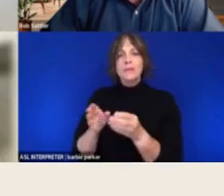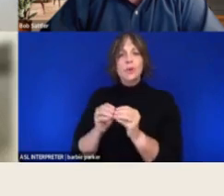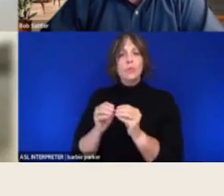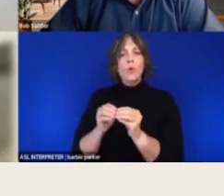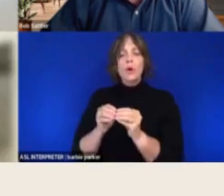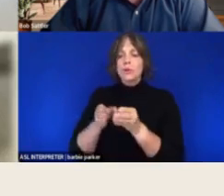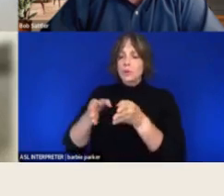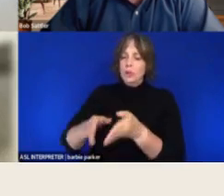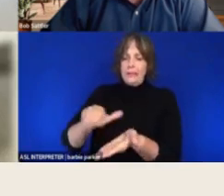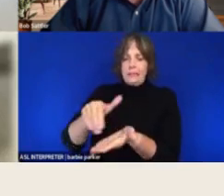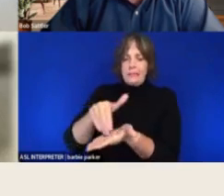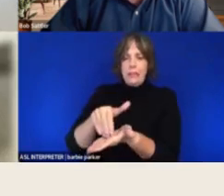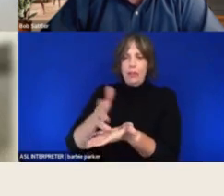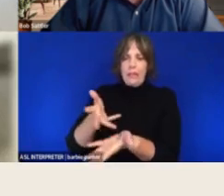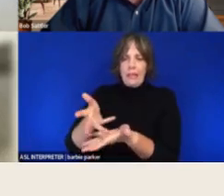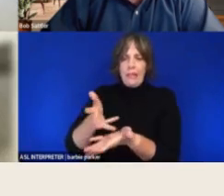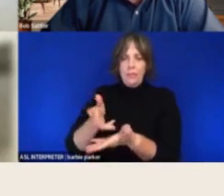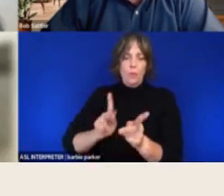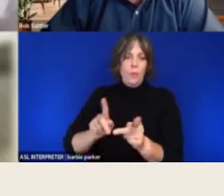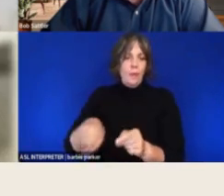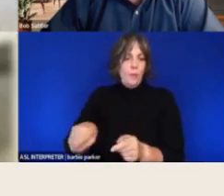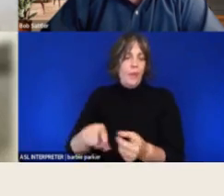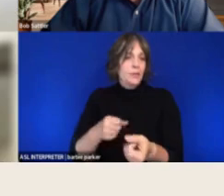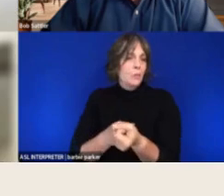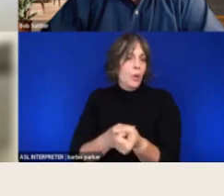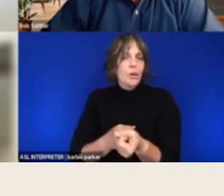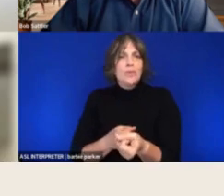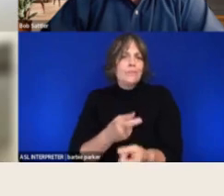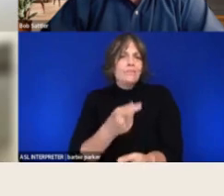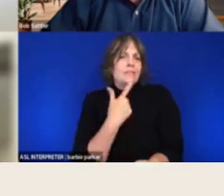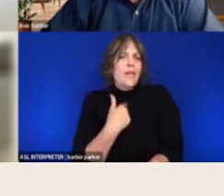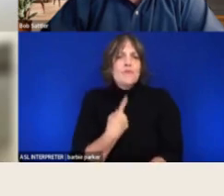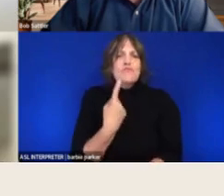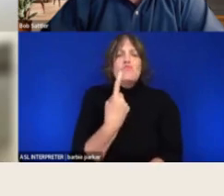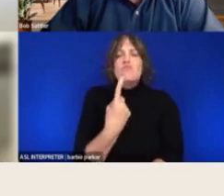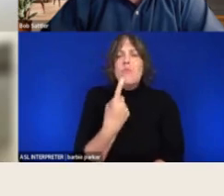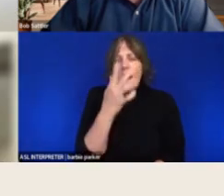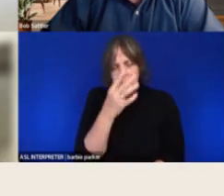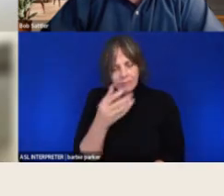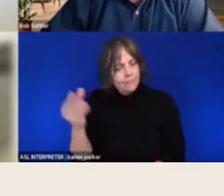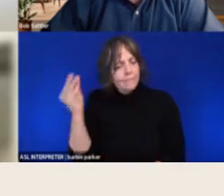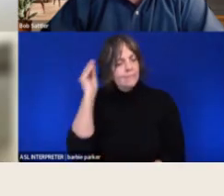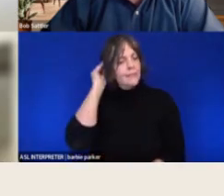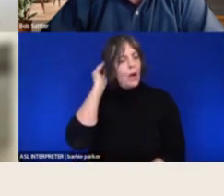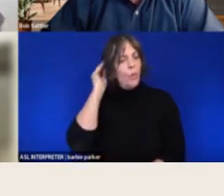engagement with the people that they support? What is, you know, one takeaway or suggestion that you might have for even just